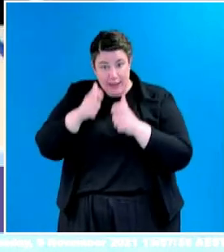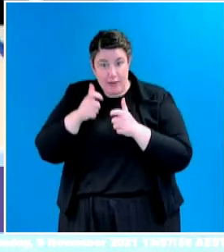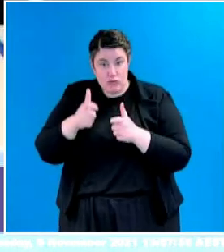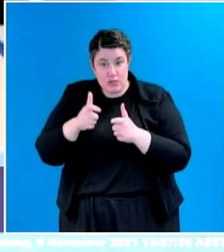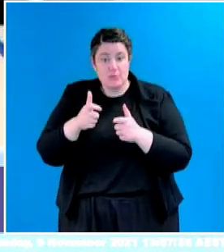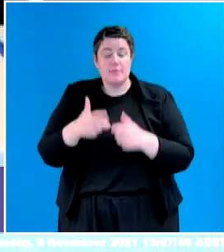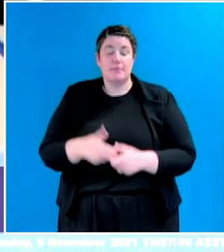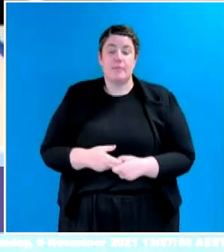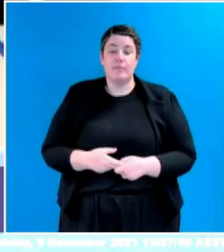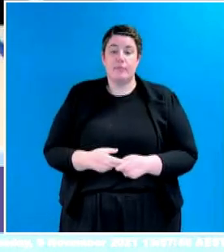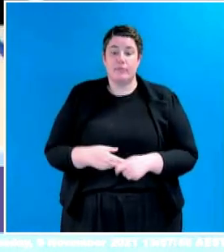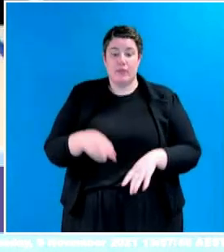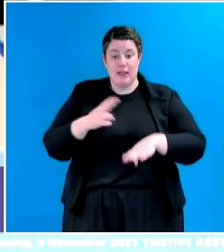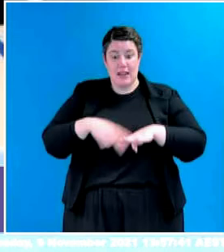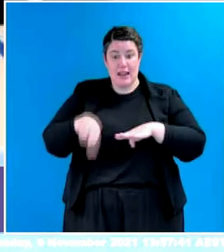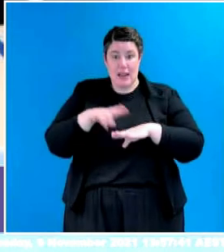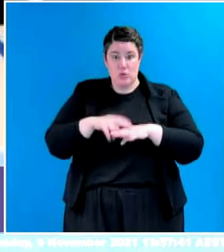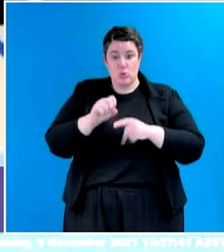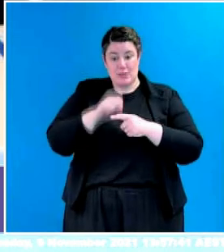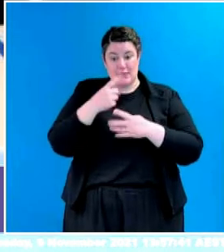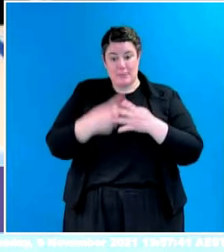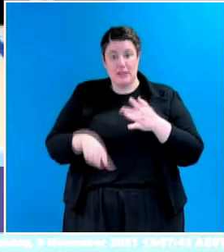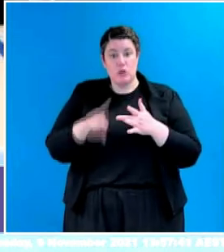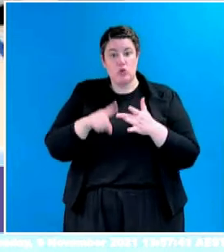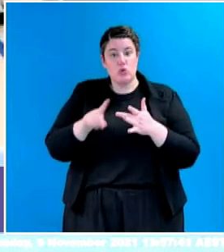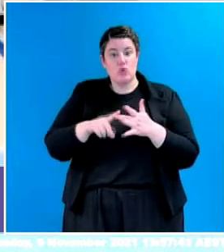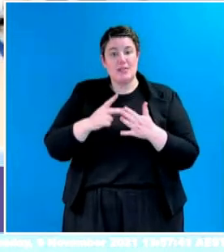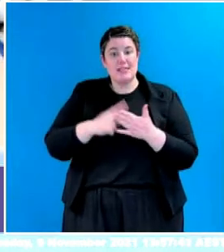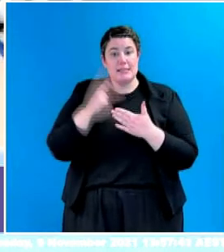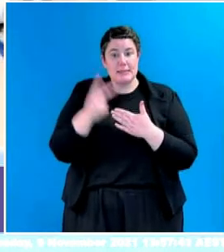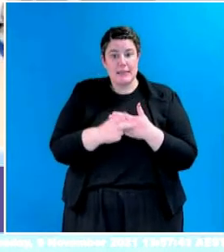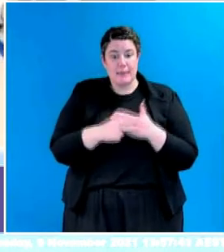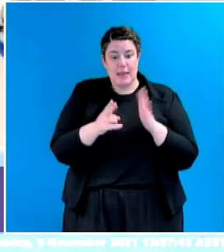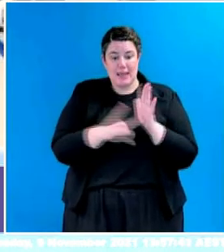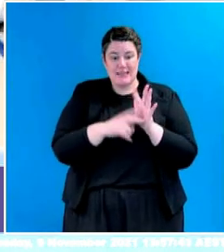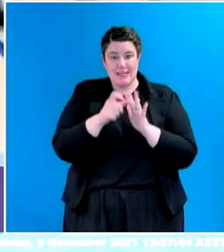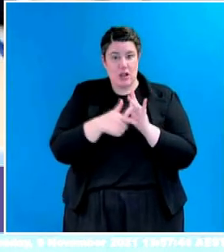the National Disability Insurance Scheme from a policy perspective.